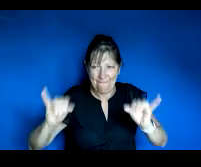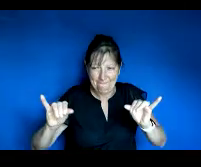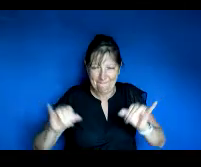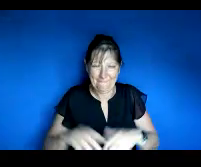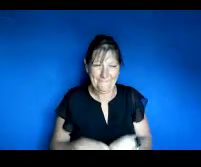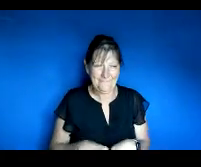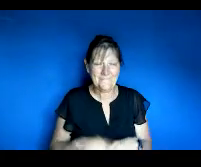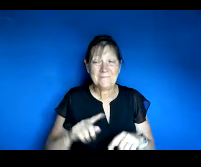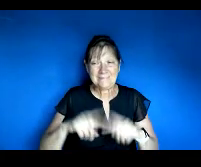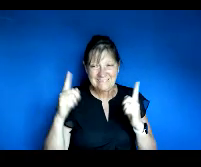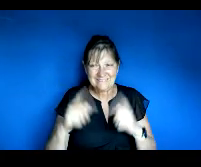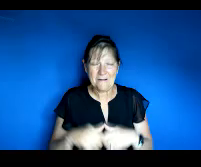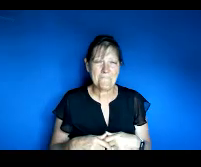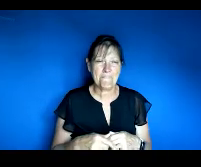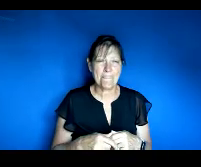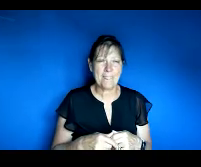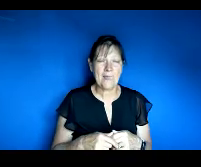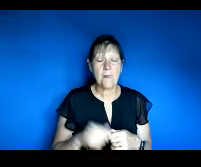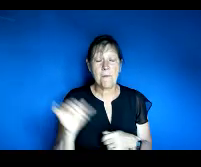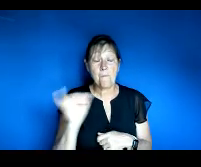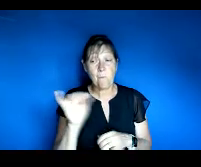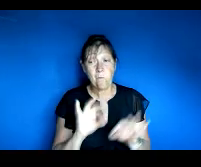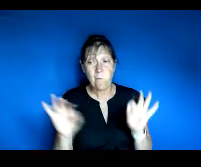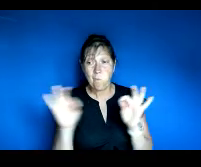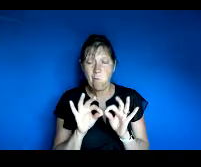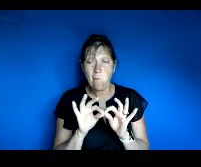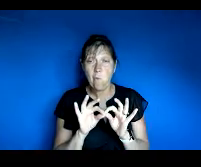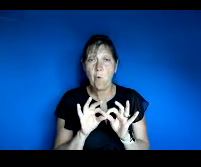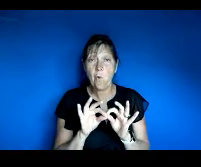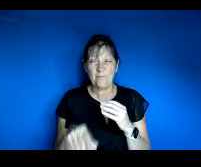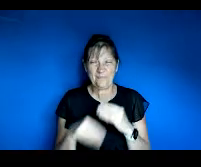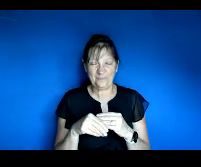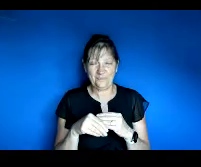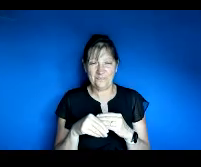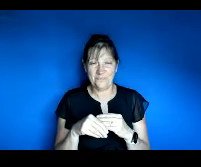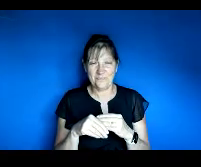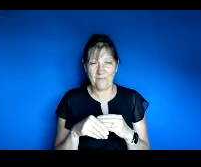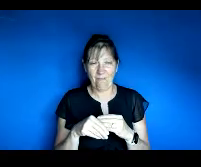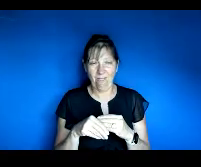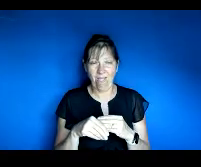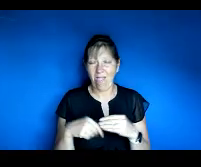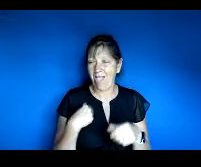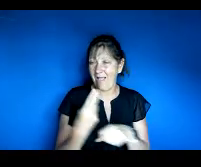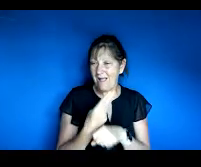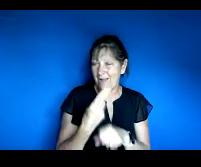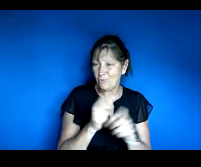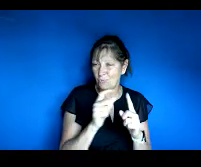Another thing that's really important in this, I think, comes down to, I use the term early and often,